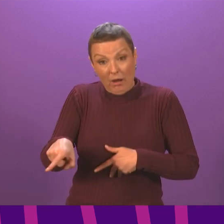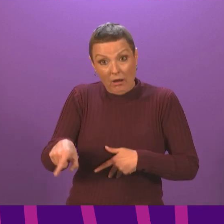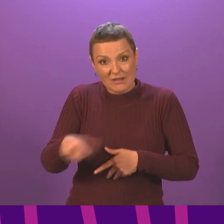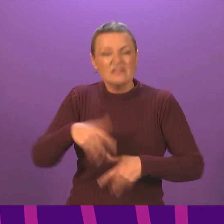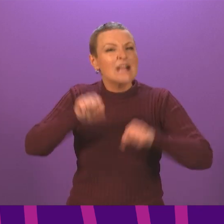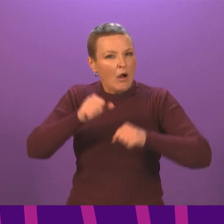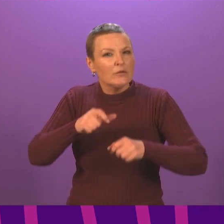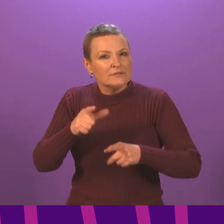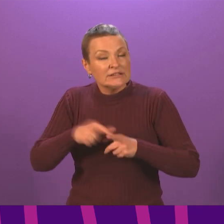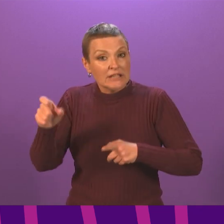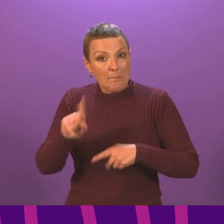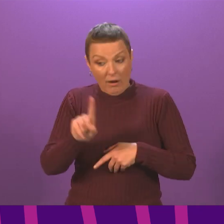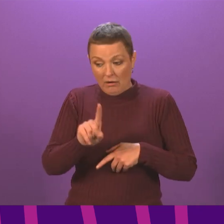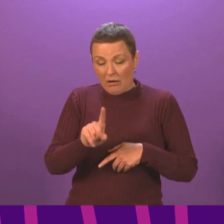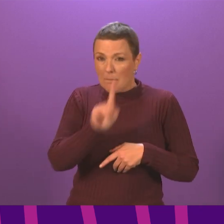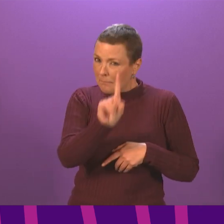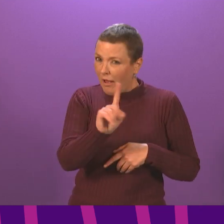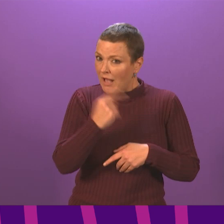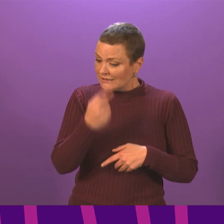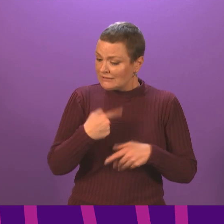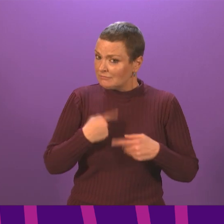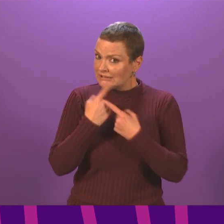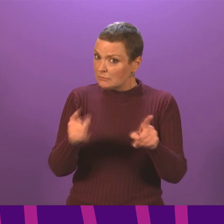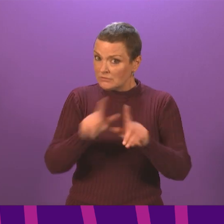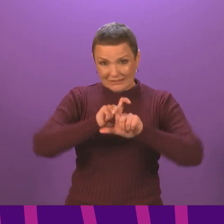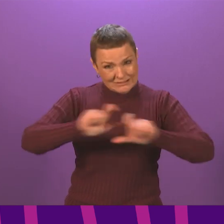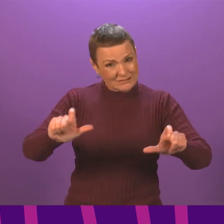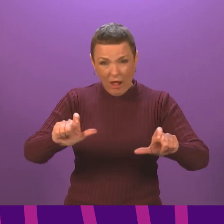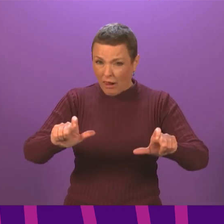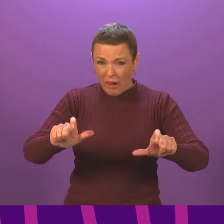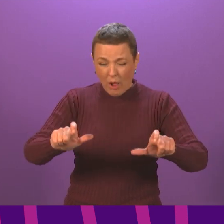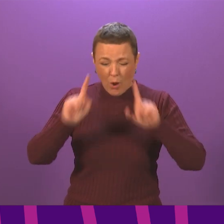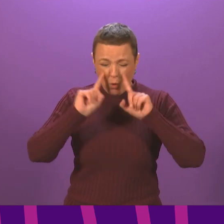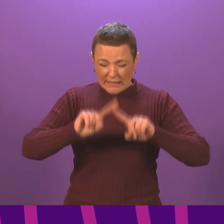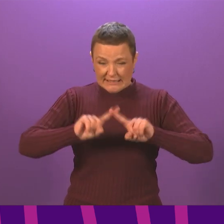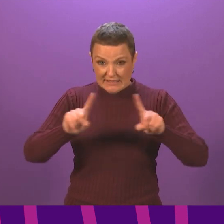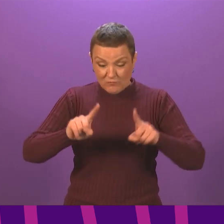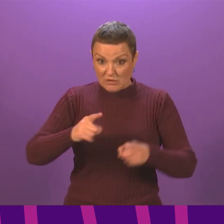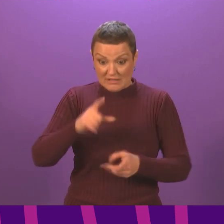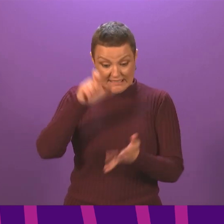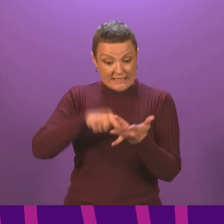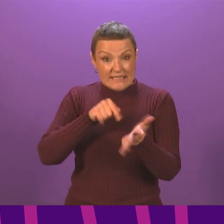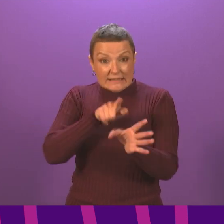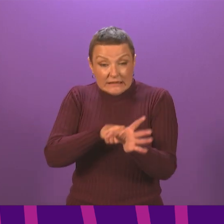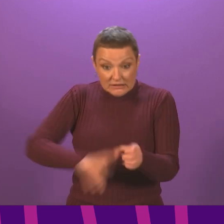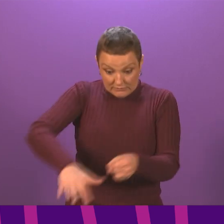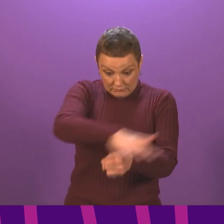As I said in my statement, we will continue to look at whole-town and whole-city testing